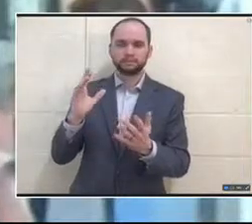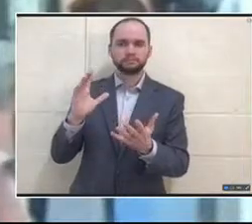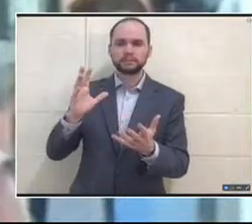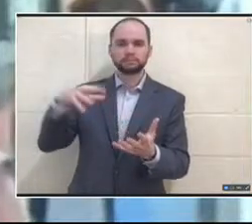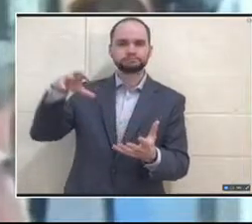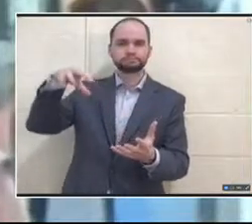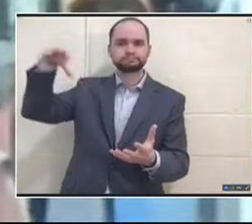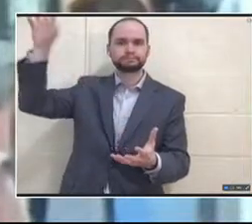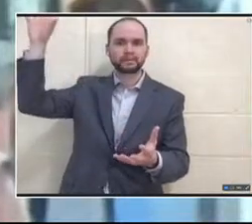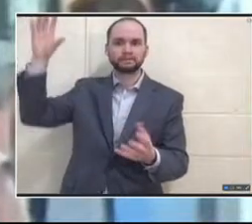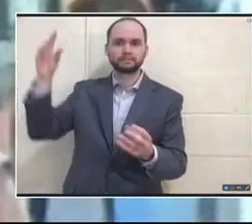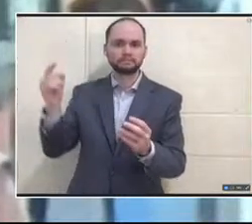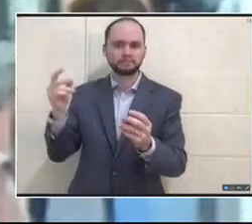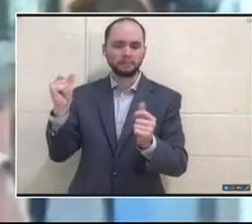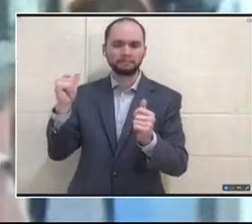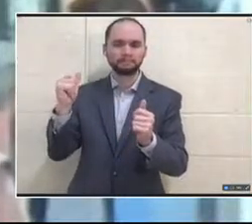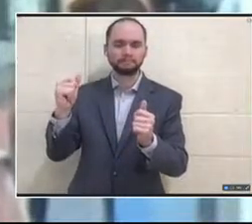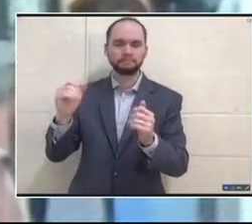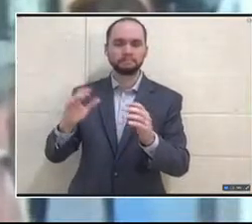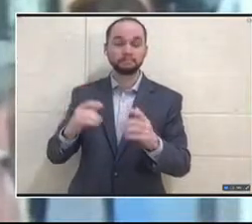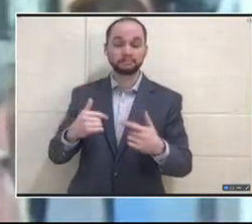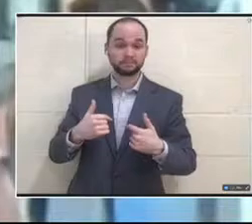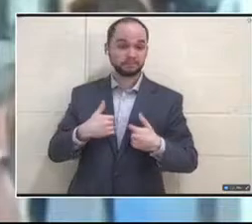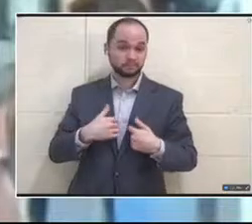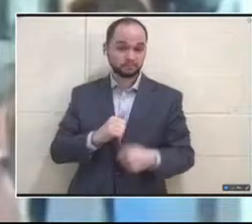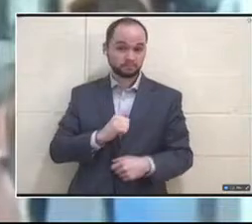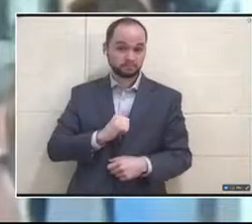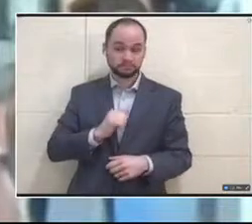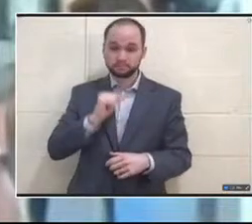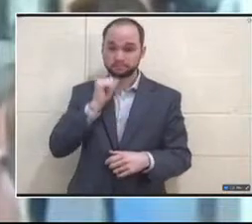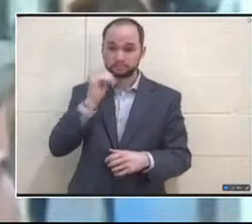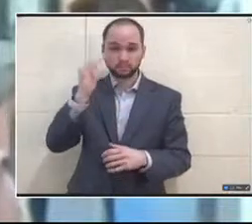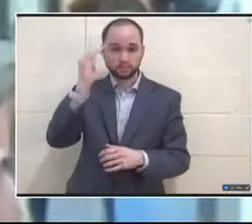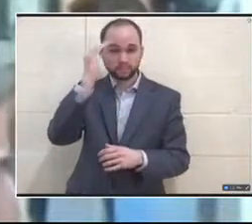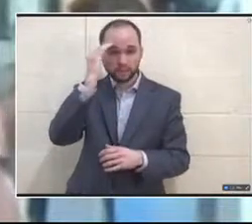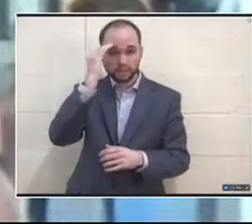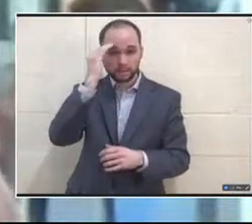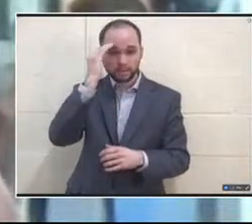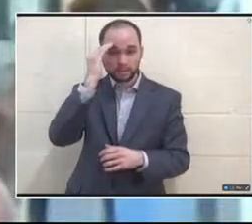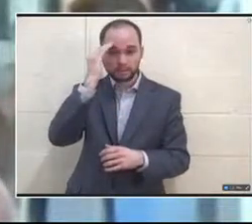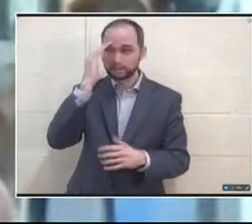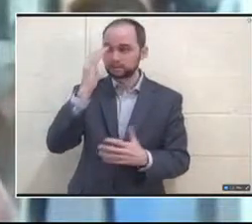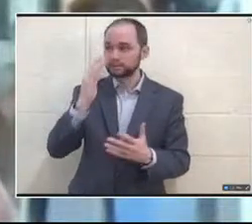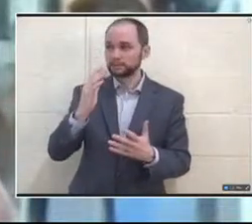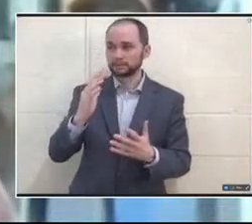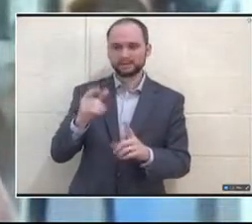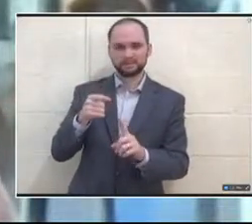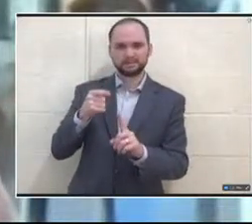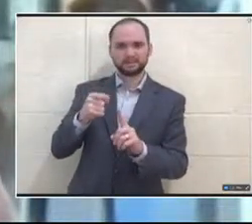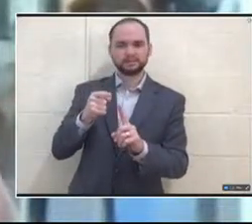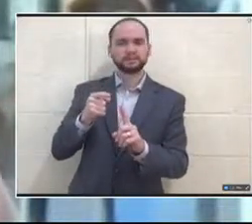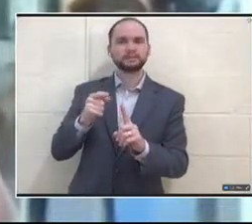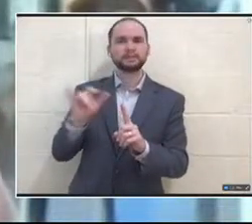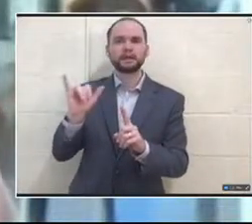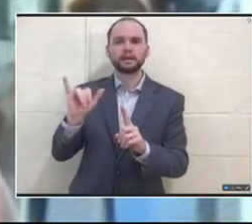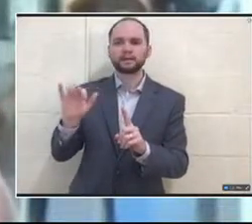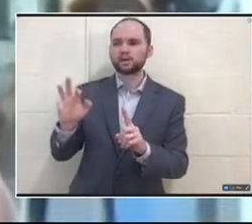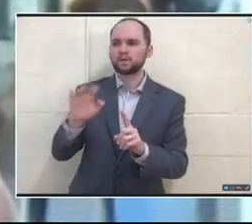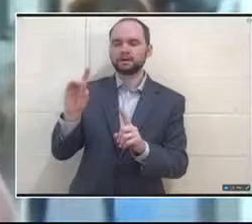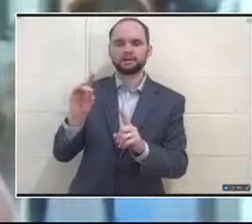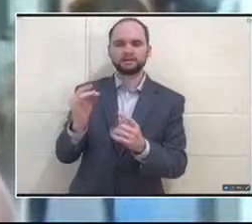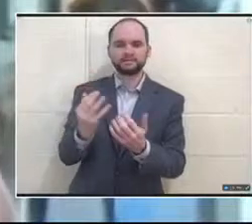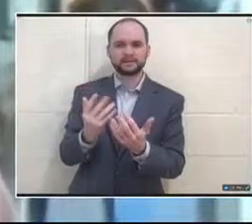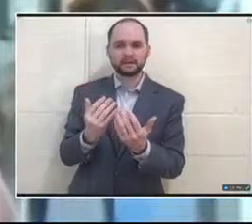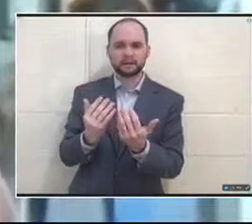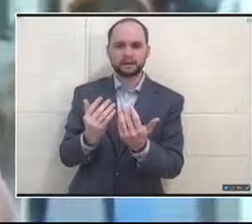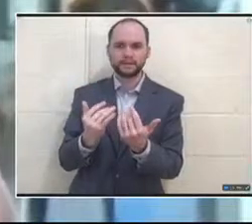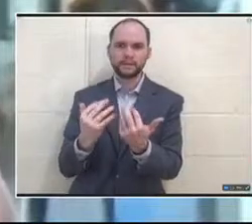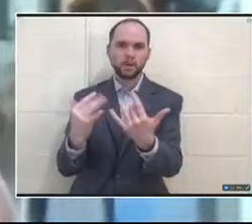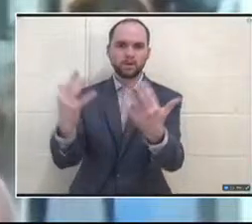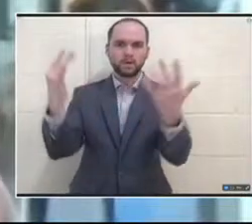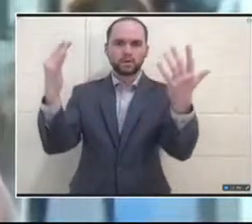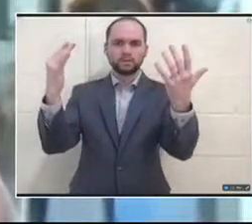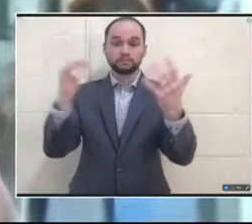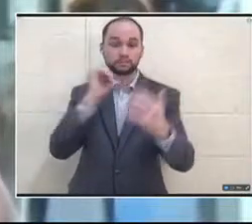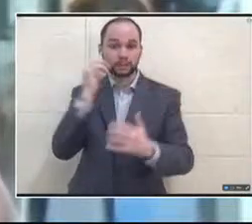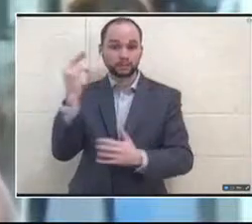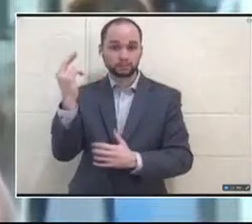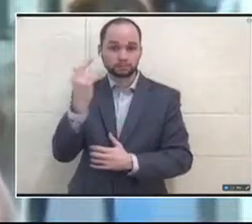I was not aware of how much wildfire it would take upon it. I certainly knew that even with this